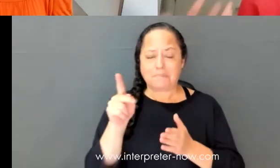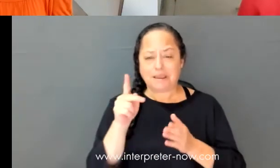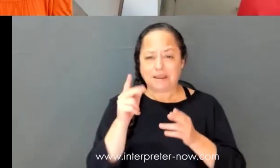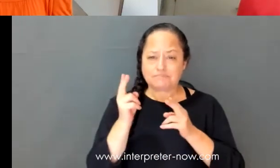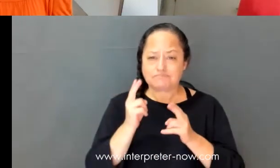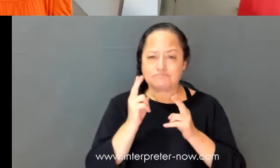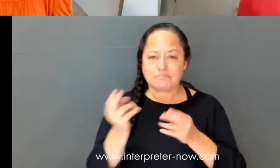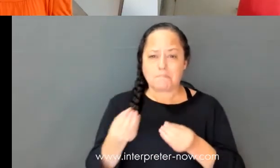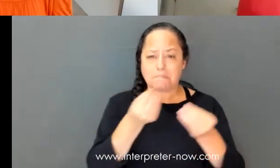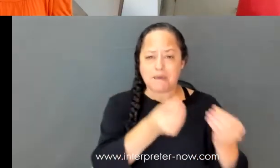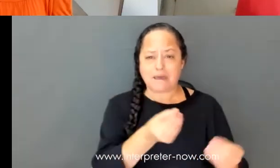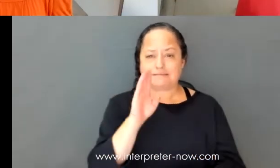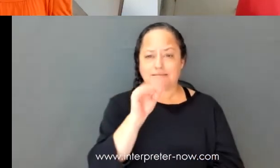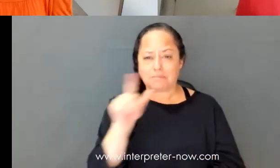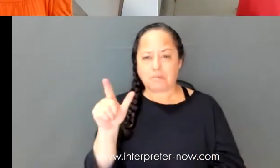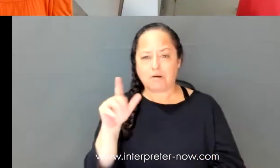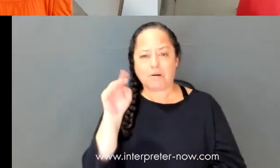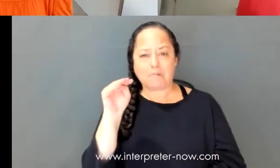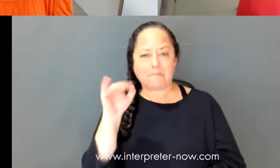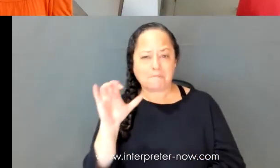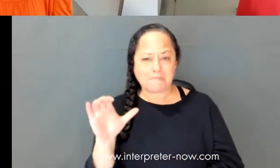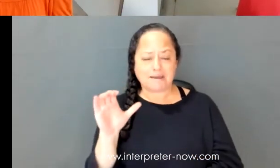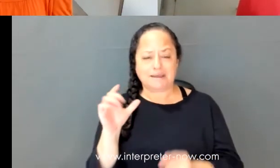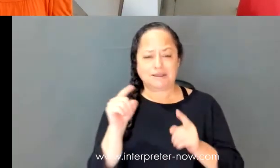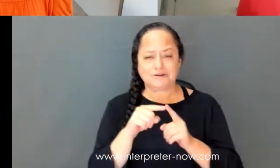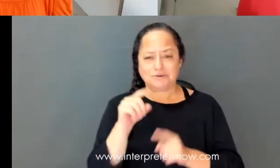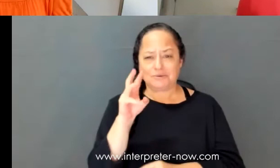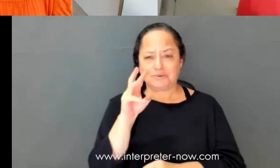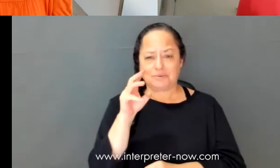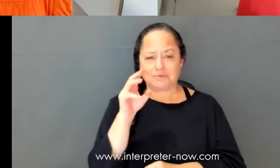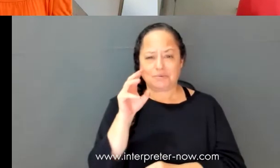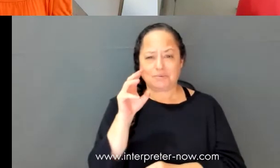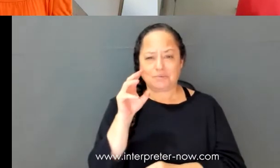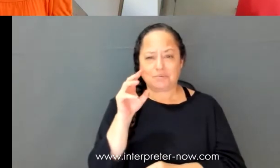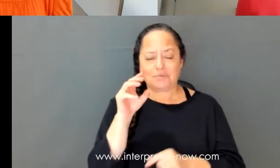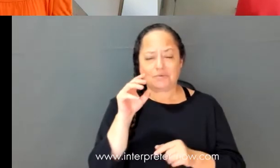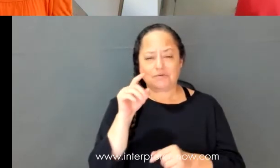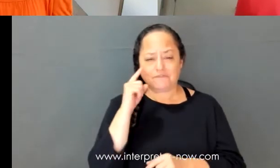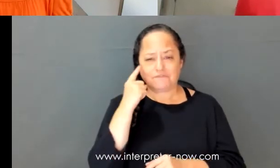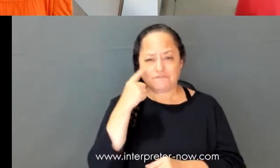We do have to pass the mic in a way that I think can again also change the paradigms